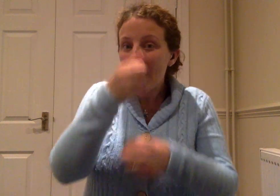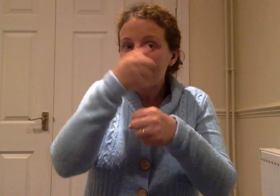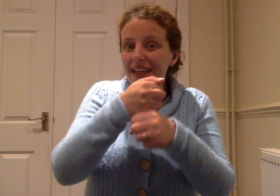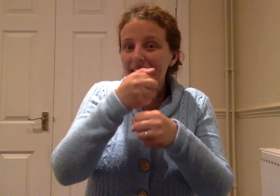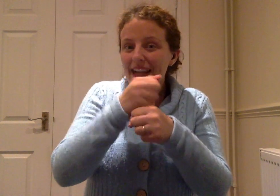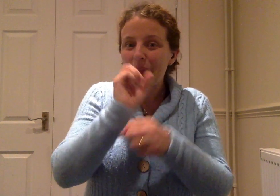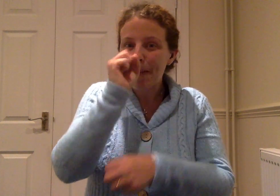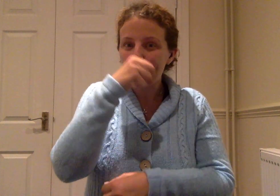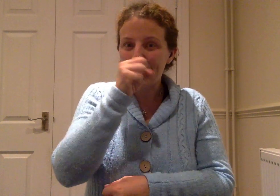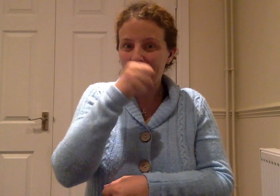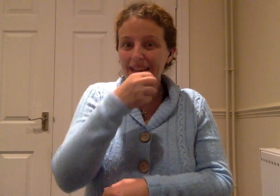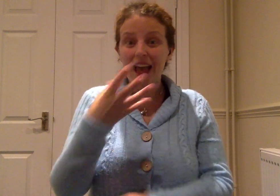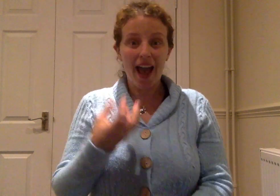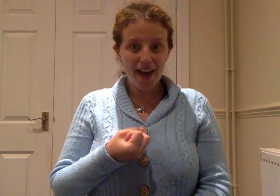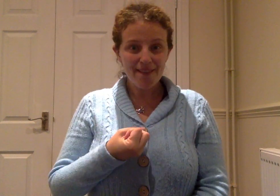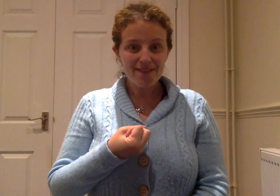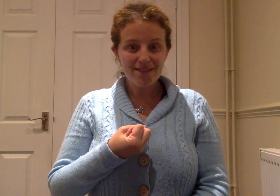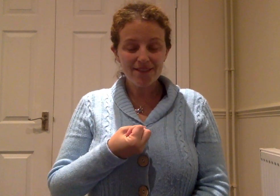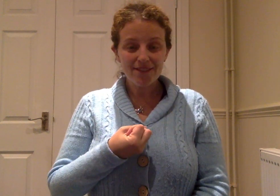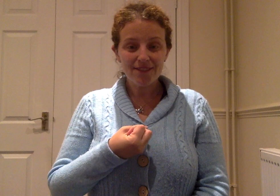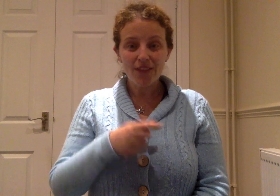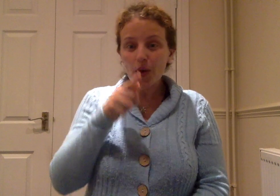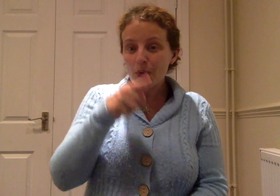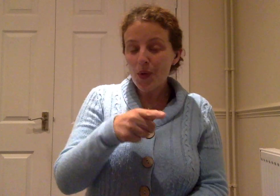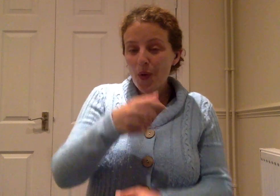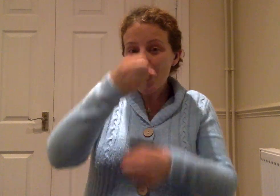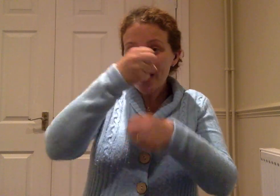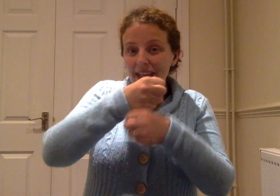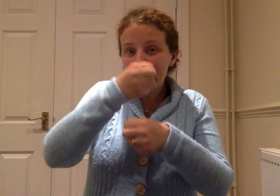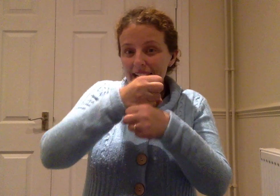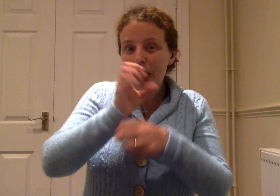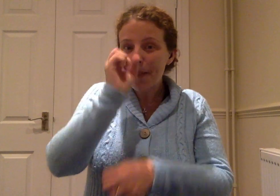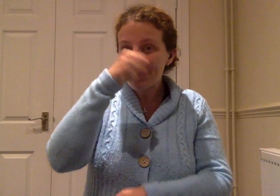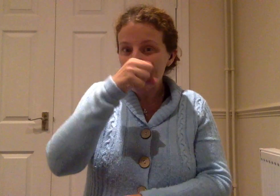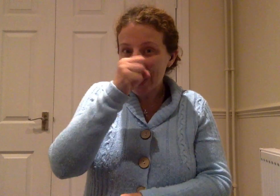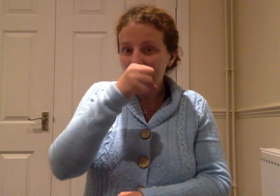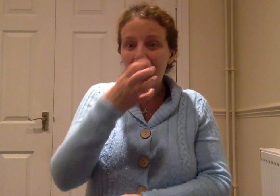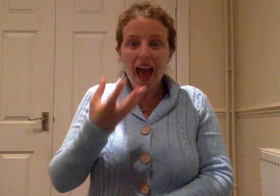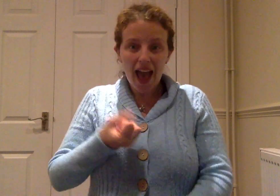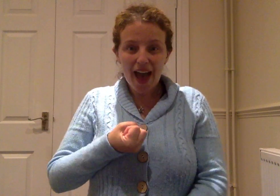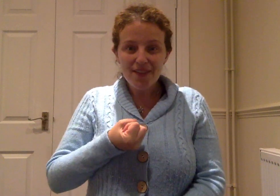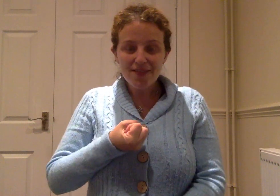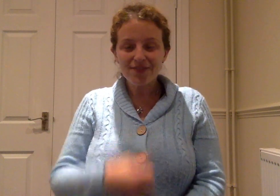You guinea pig have?